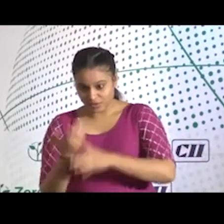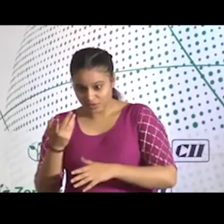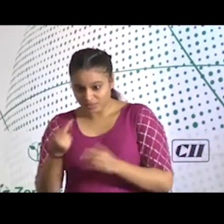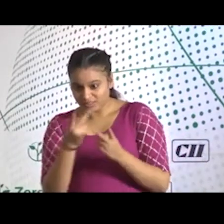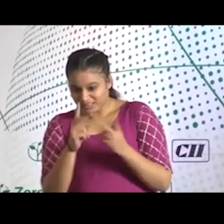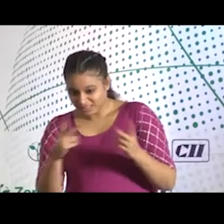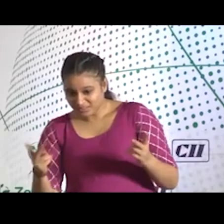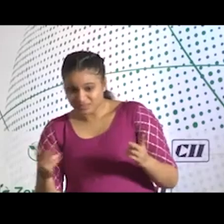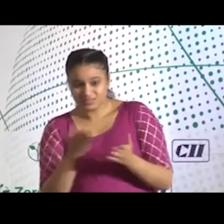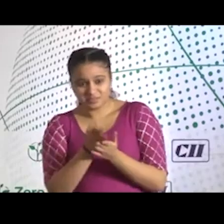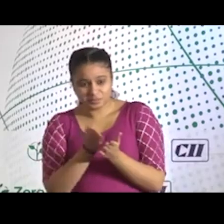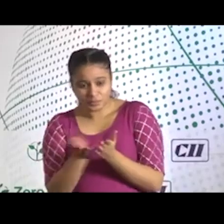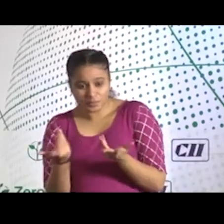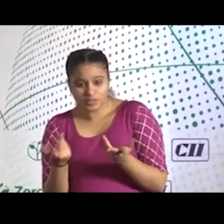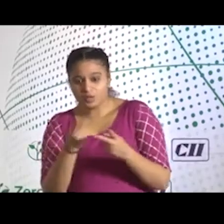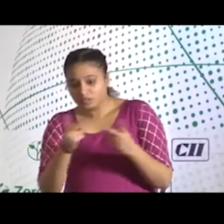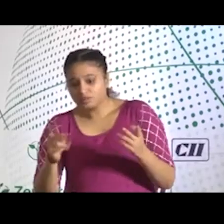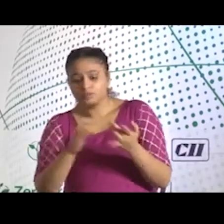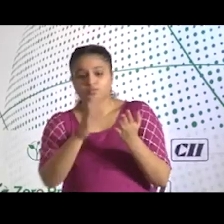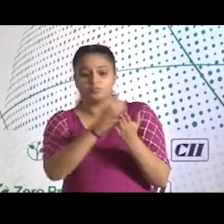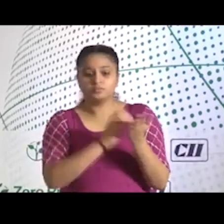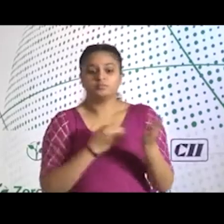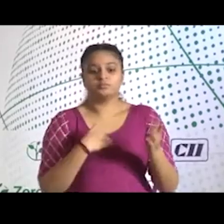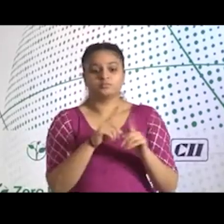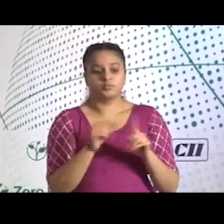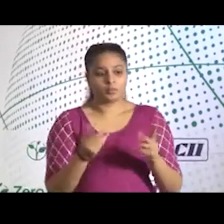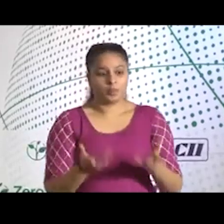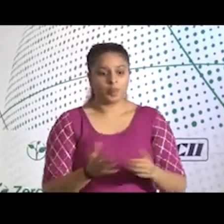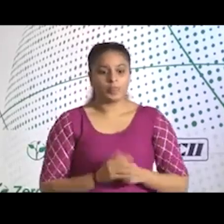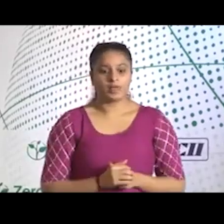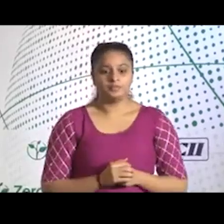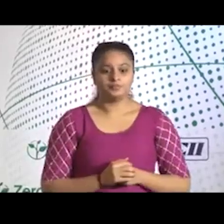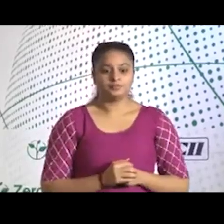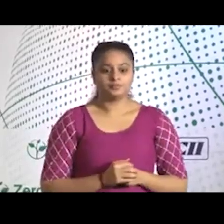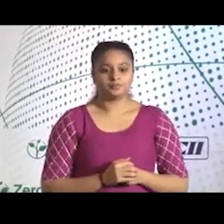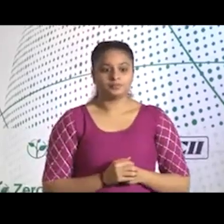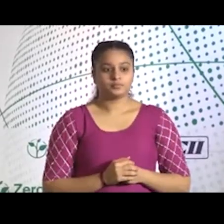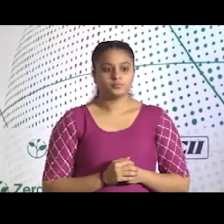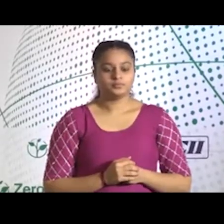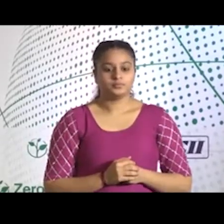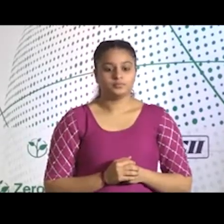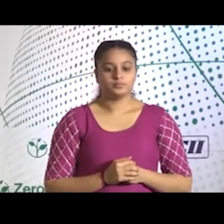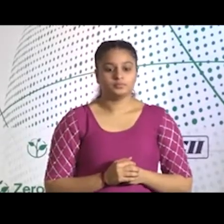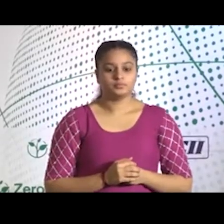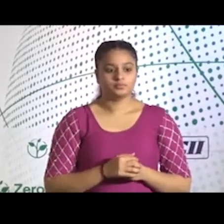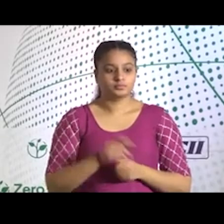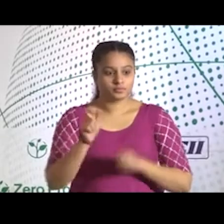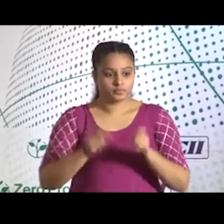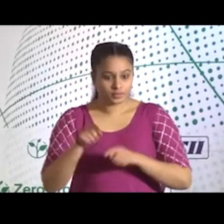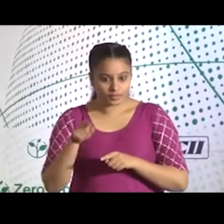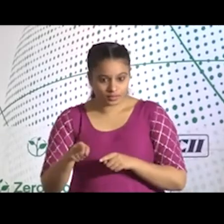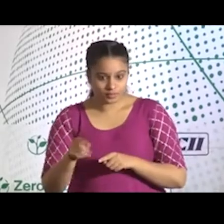in different sessions, what we do and for corporates also, I believe that